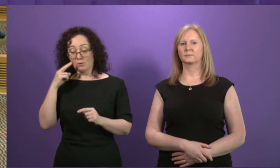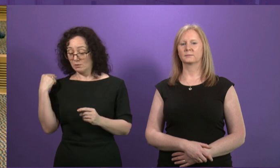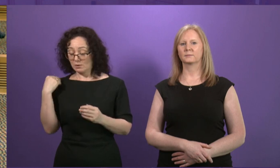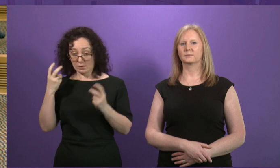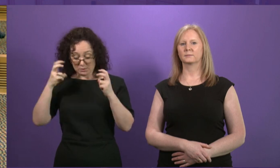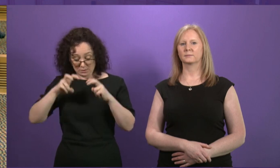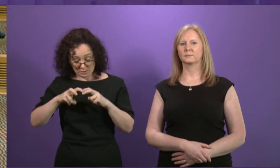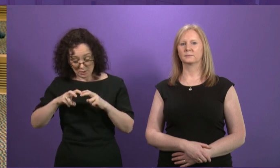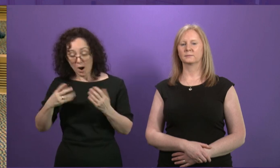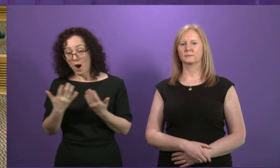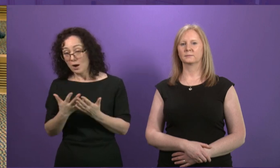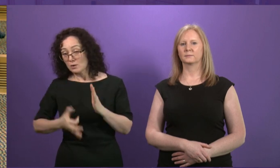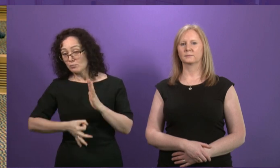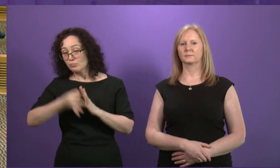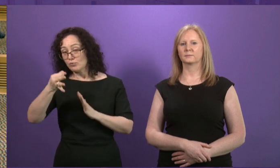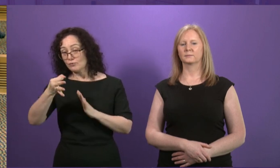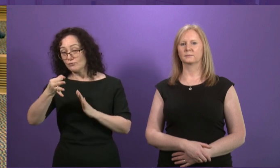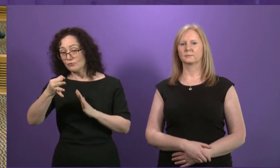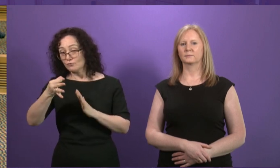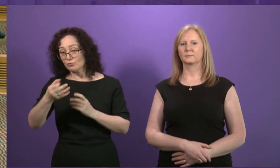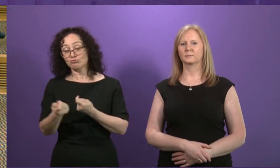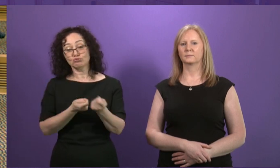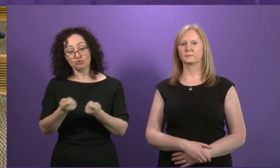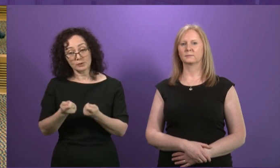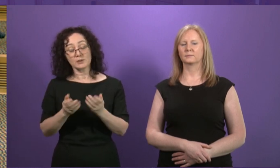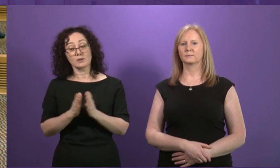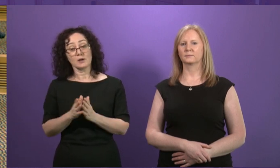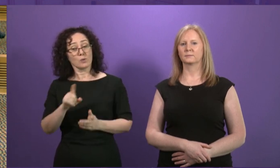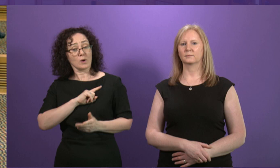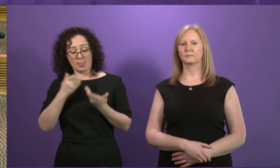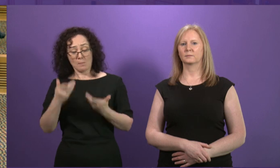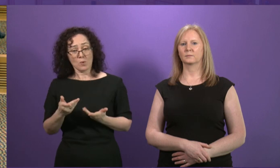improve patient safety and reduce what is an established health inequality.